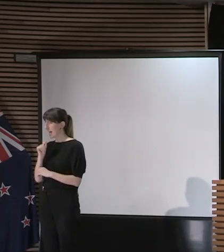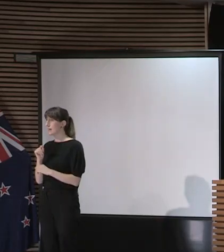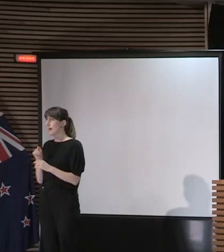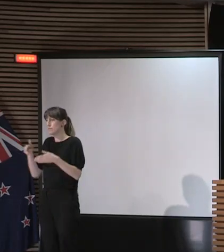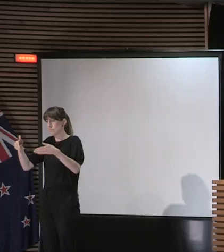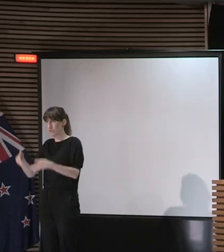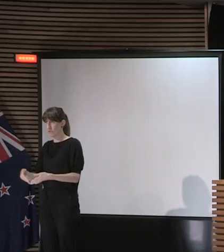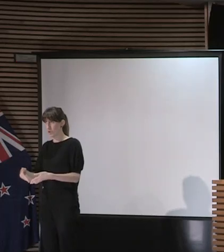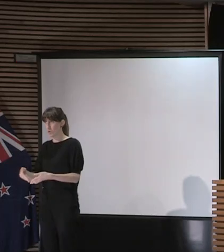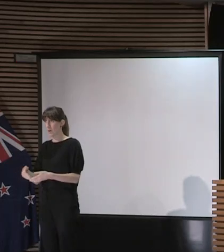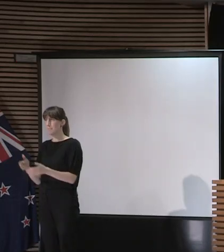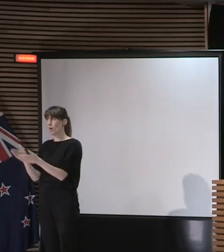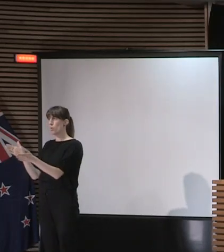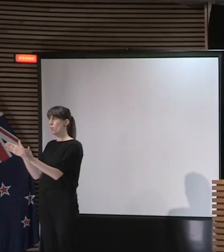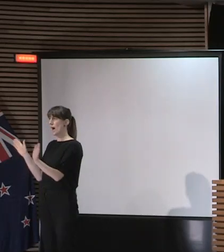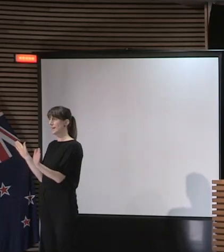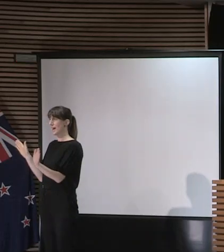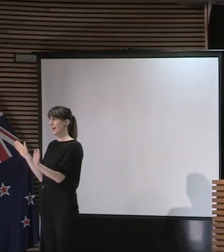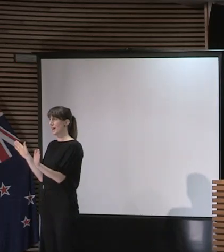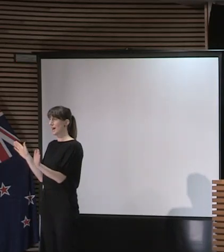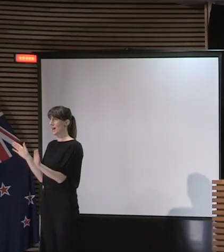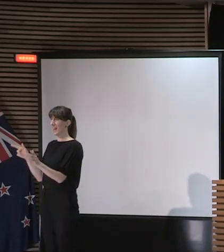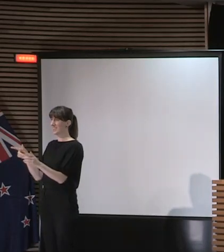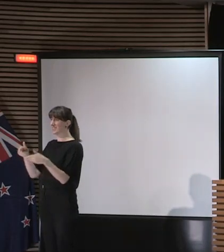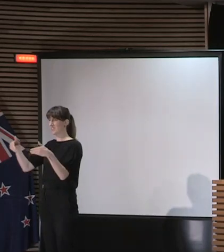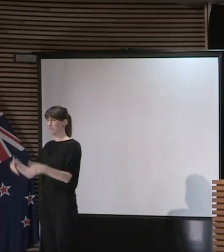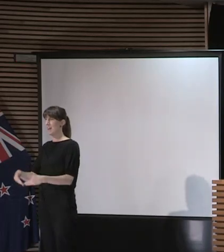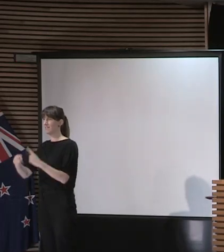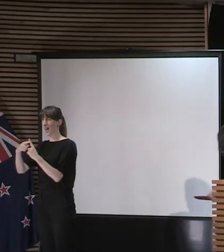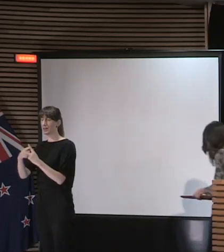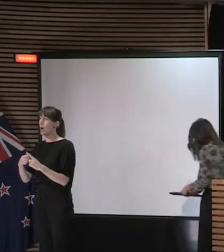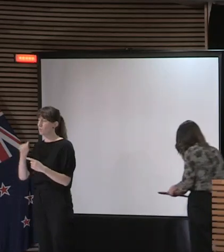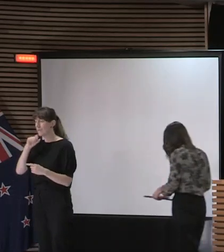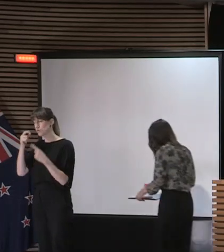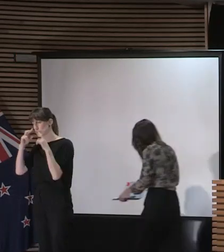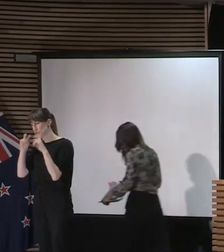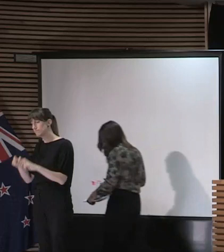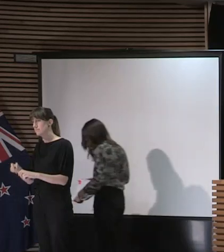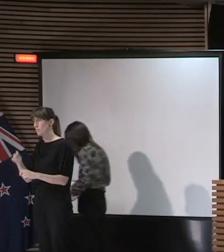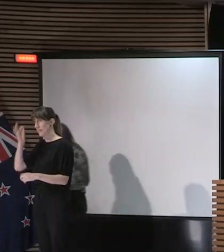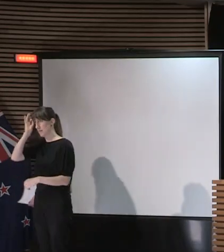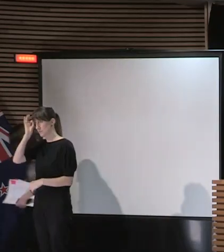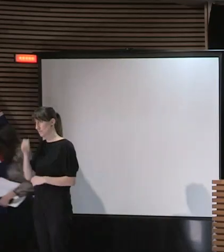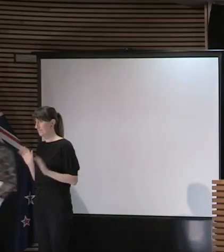those are now able to take place with up to 10 people in terms of funeral arrangements. In terms of wider openings,